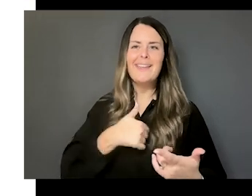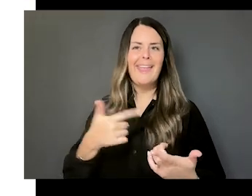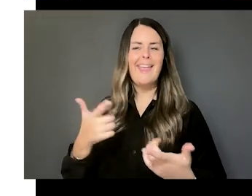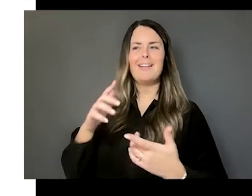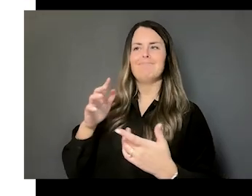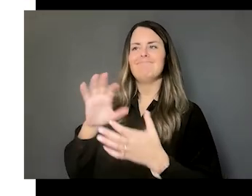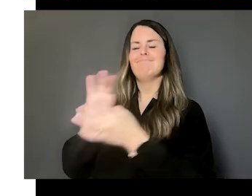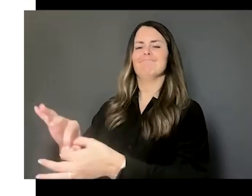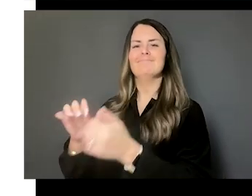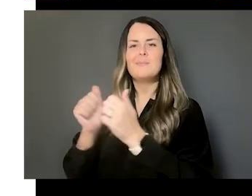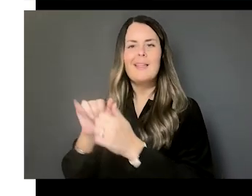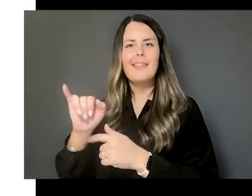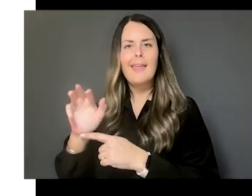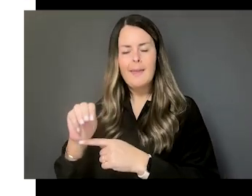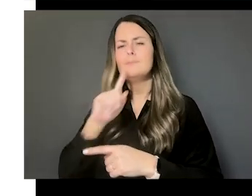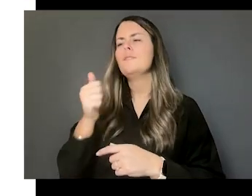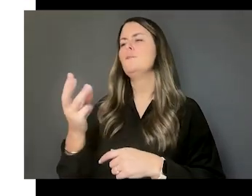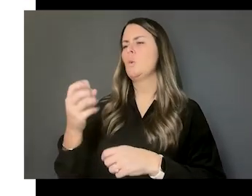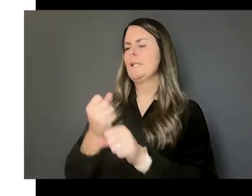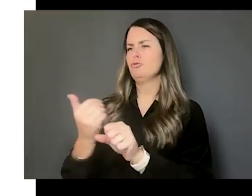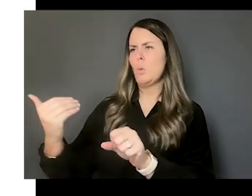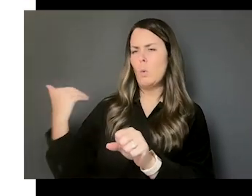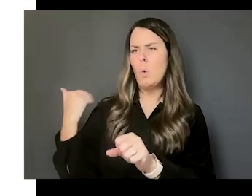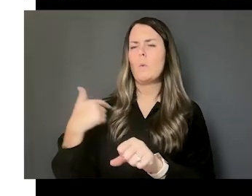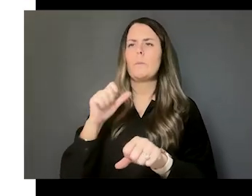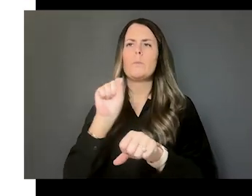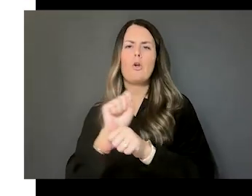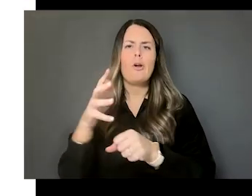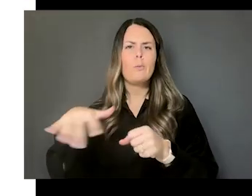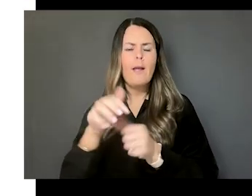However, we started several years ago with work around, um, the five practices